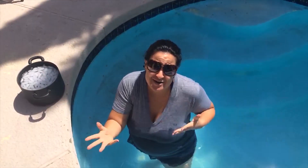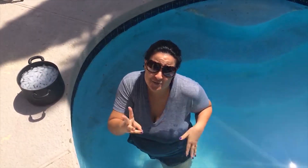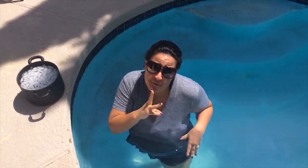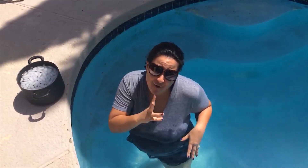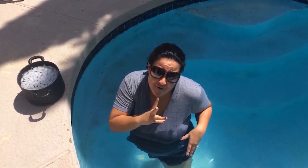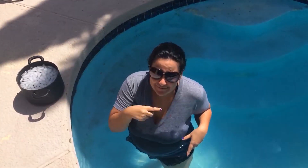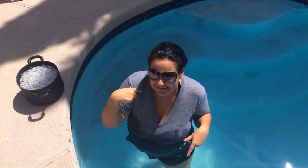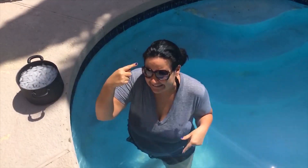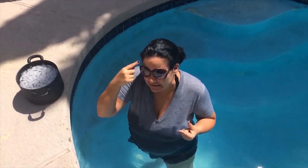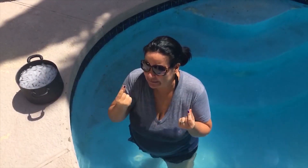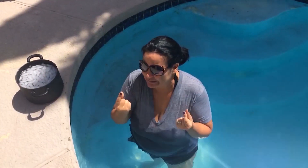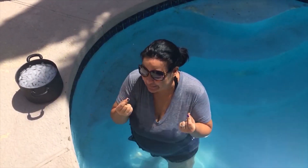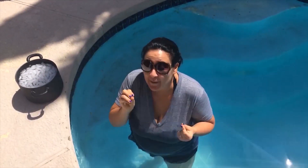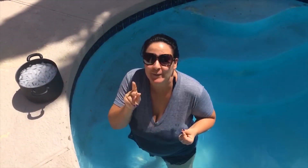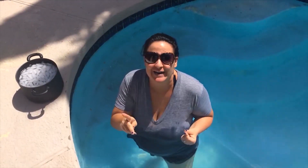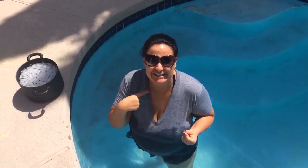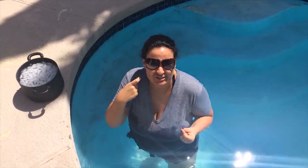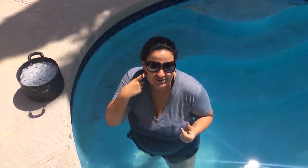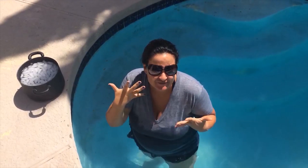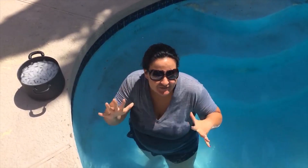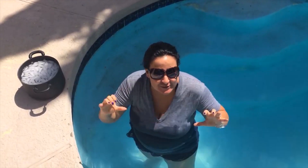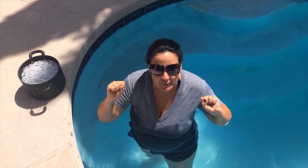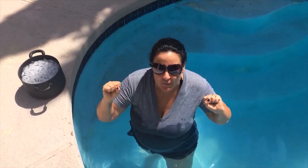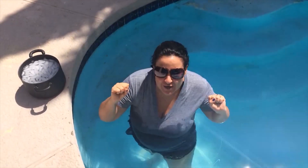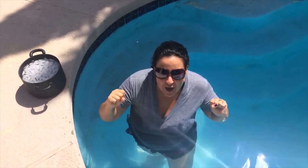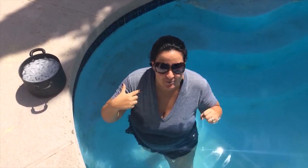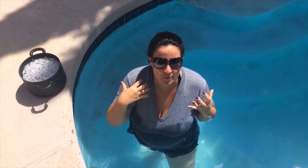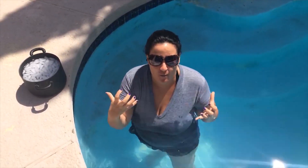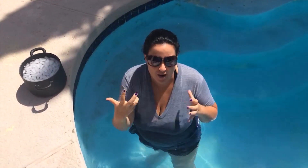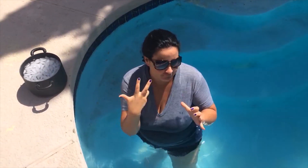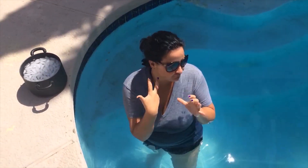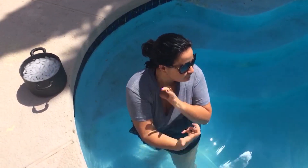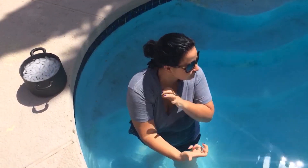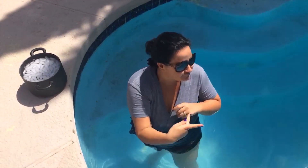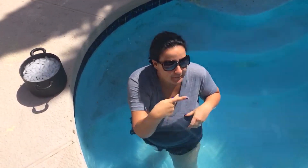Melissa: “I don’t want to waste any water and I just finished exercising so I decided that